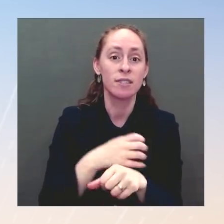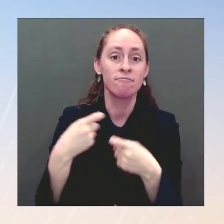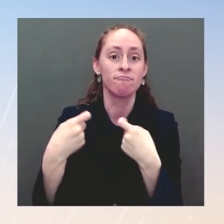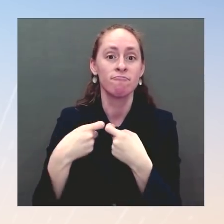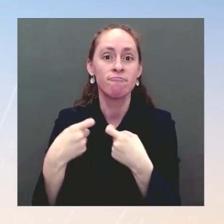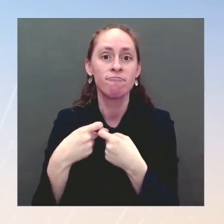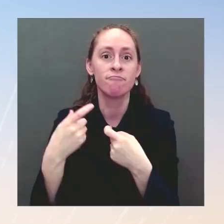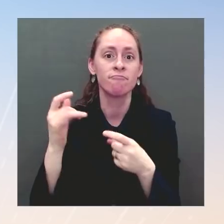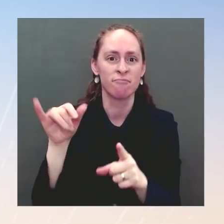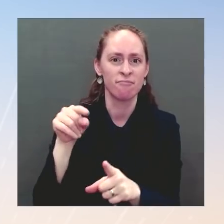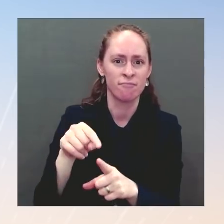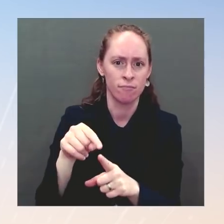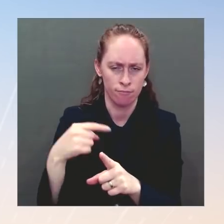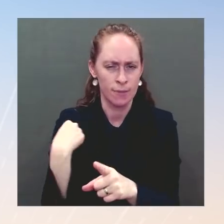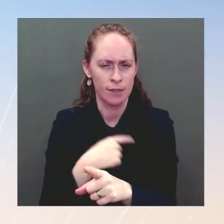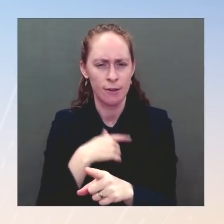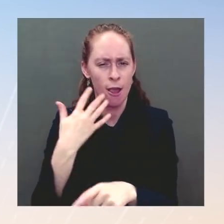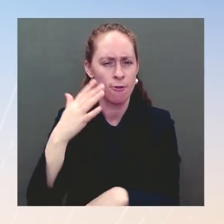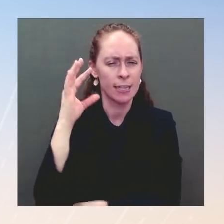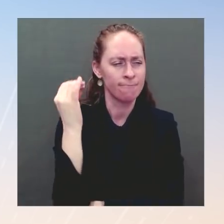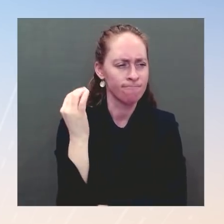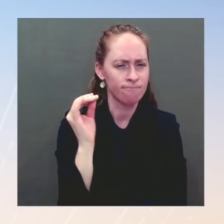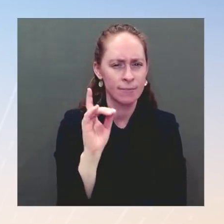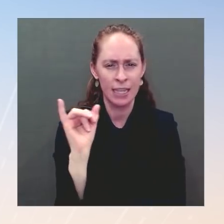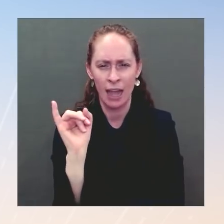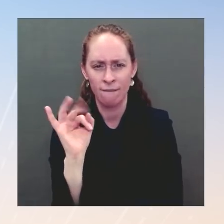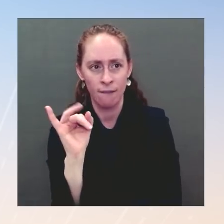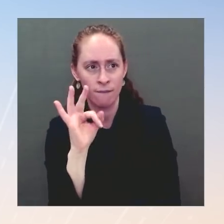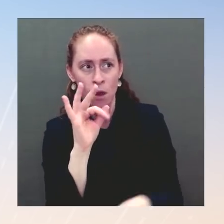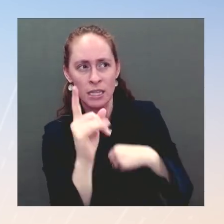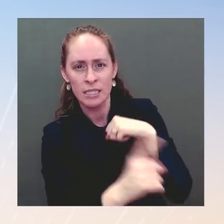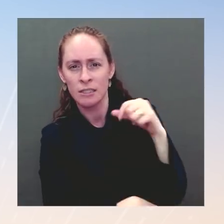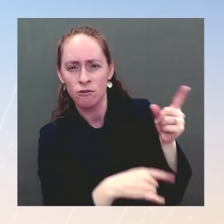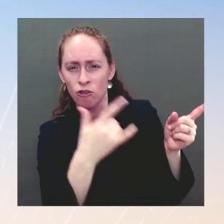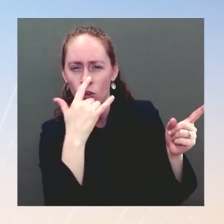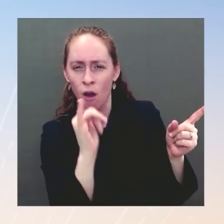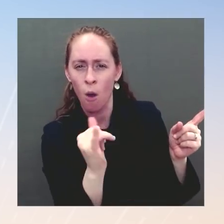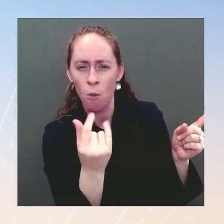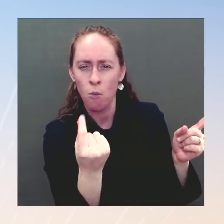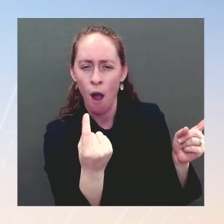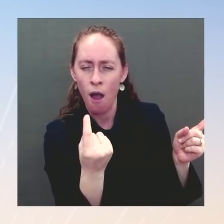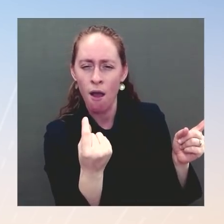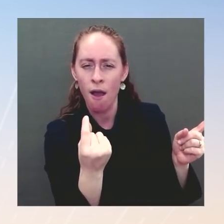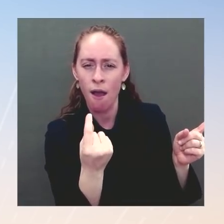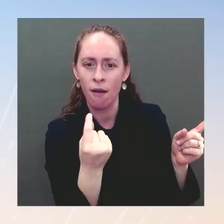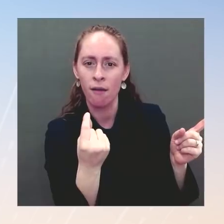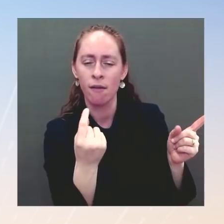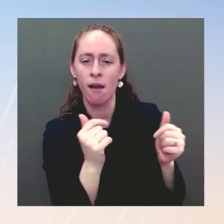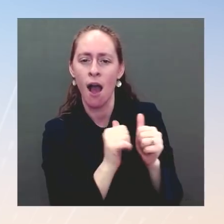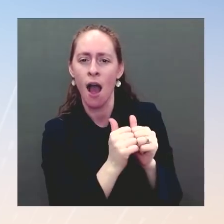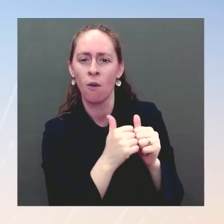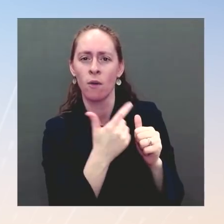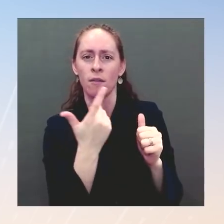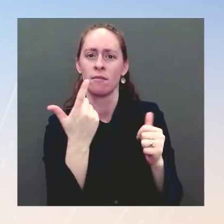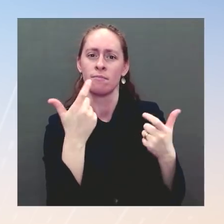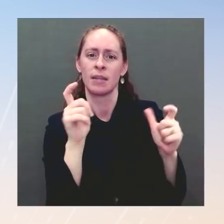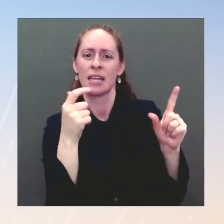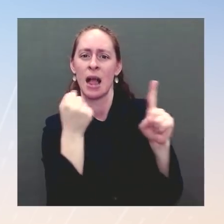one of the factors we look at is what can have the biggest impact, of course, on Russian leadership, people around President Putin, on the Russian economy.